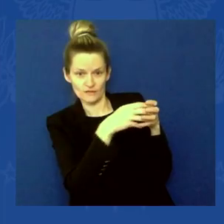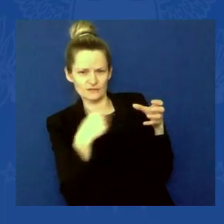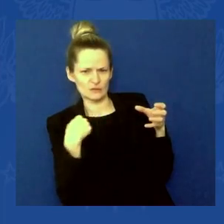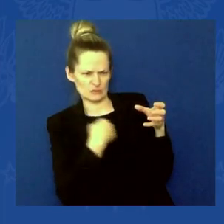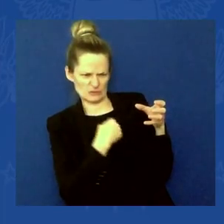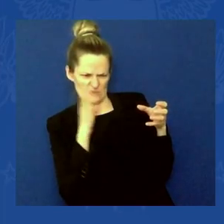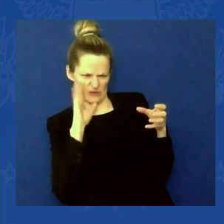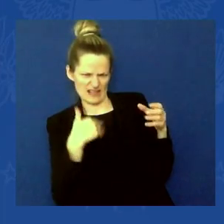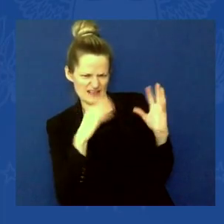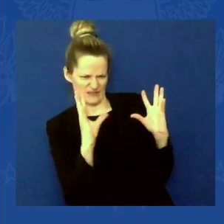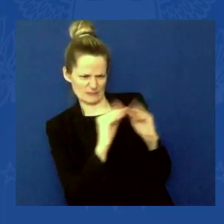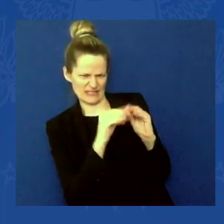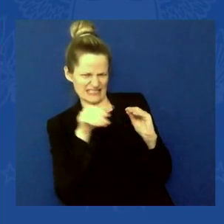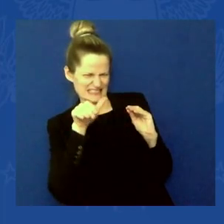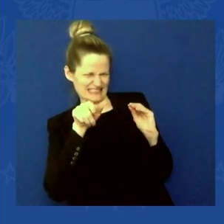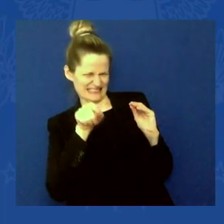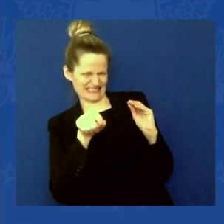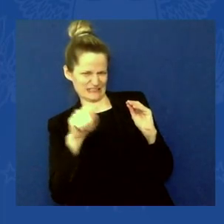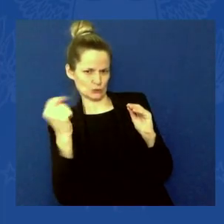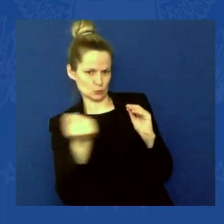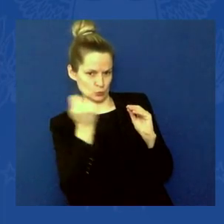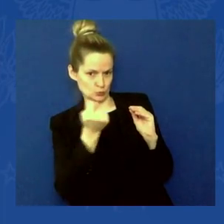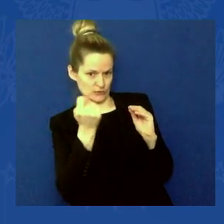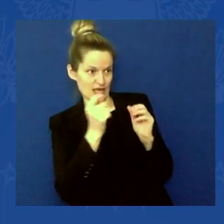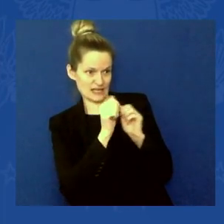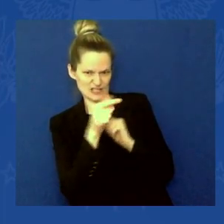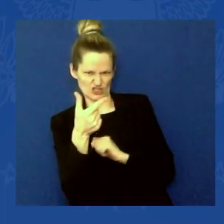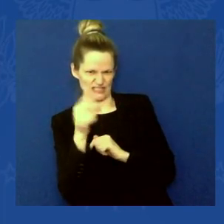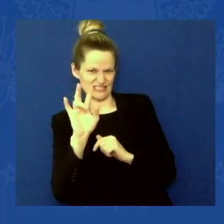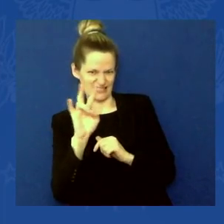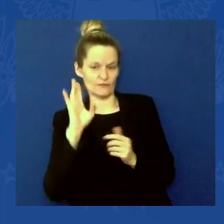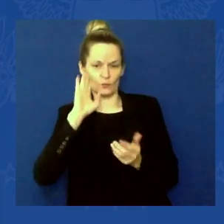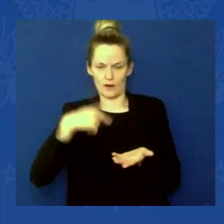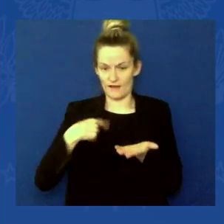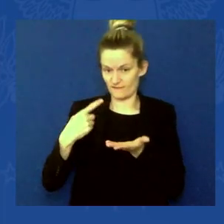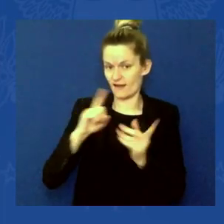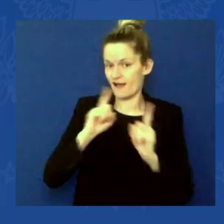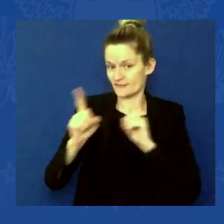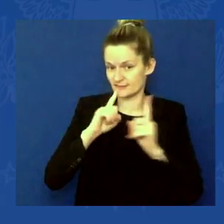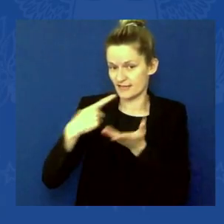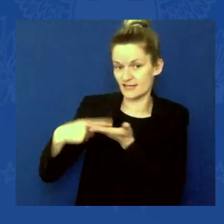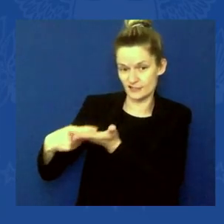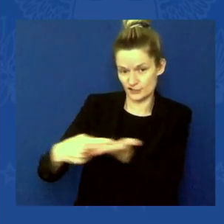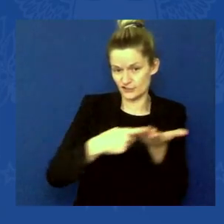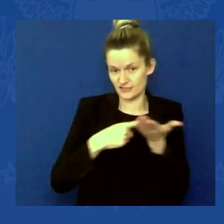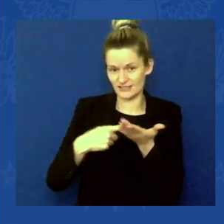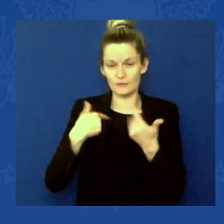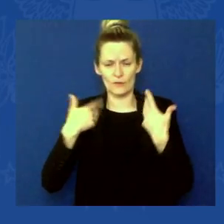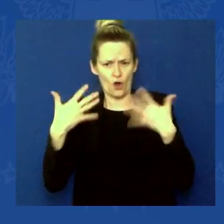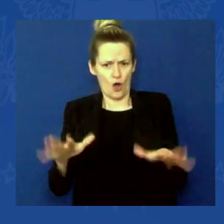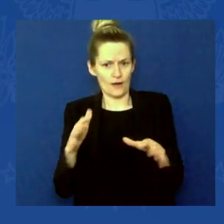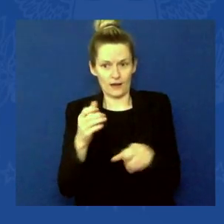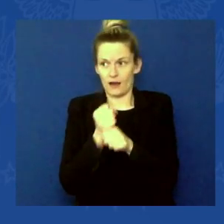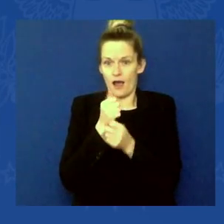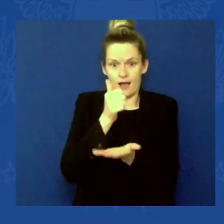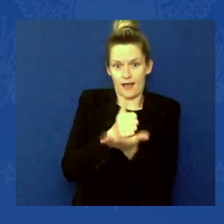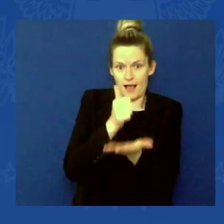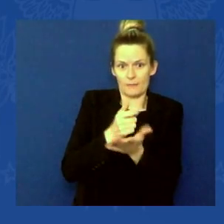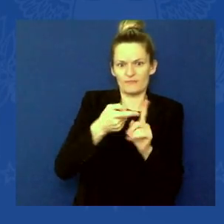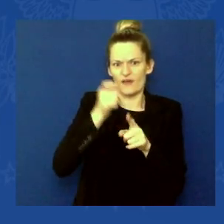But we are -- we already have helped get out diplomats from other countries. We've already helped get out citizens from other countries,